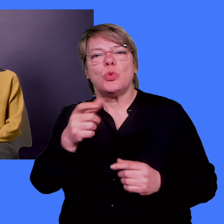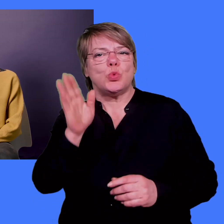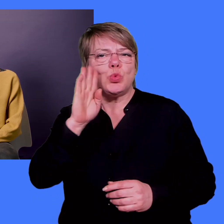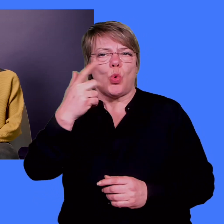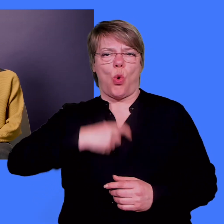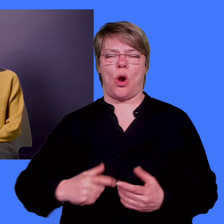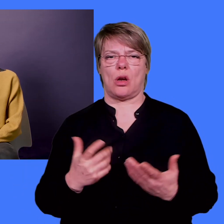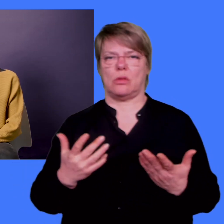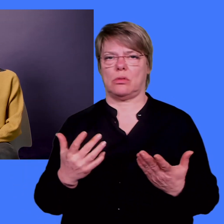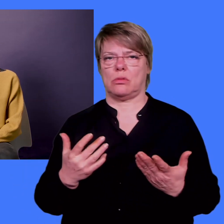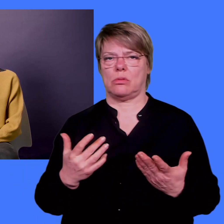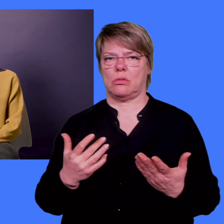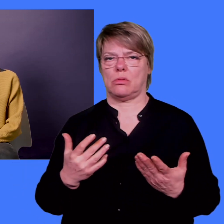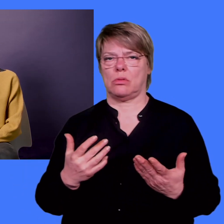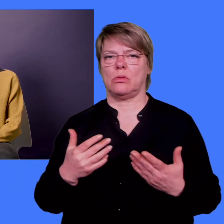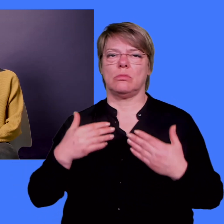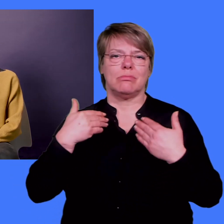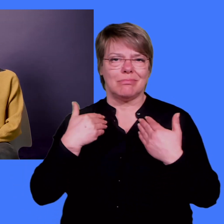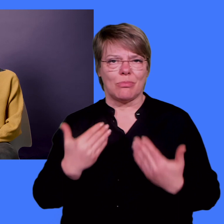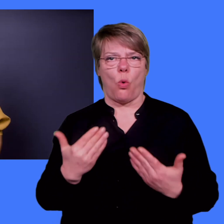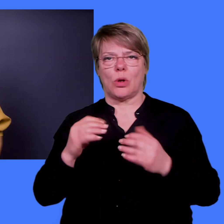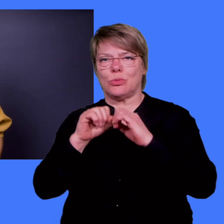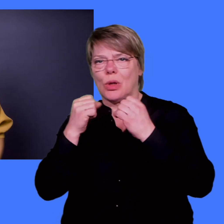address this issue properly in the next situation they face